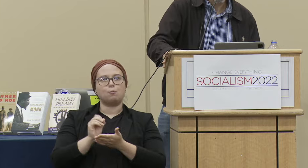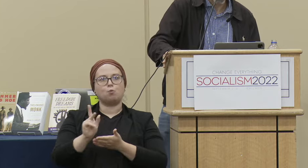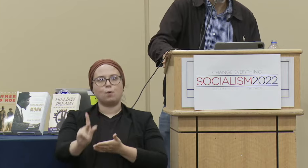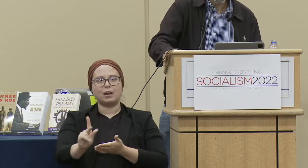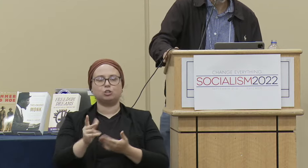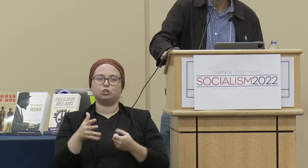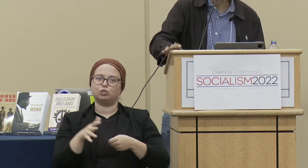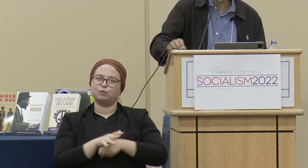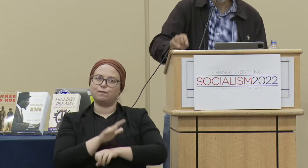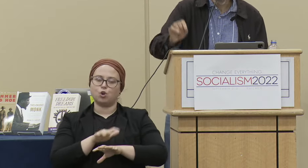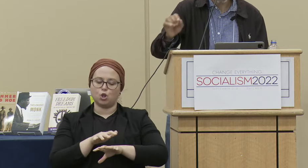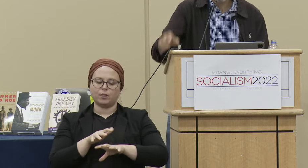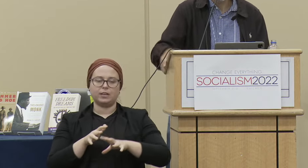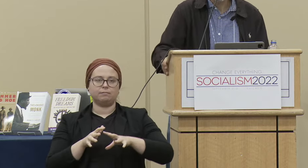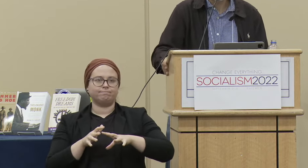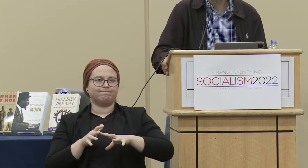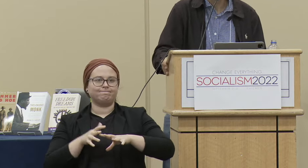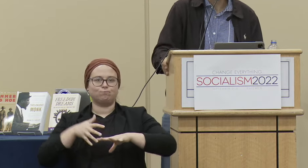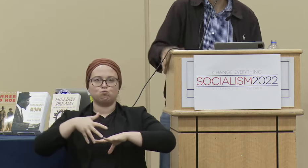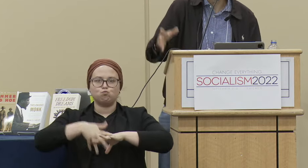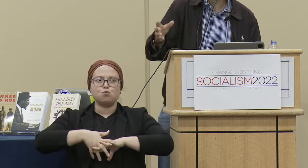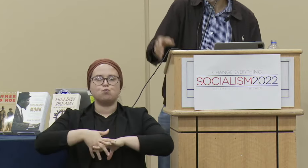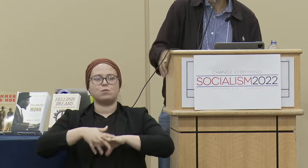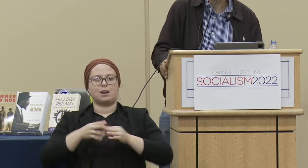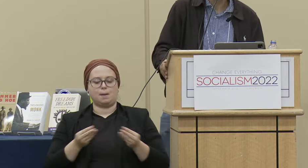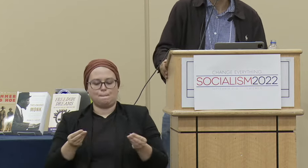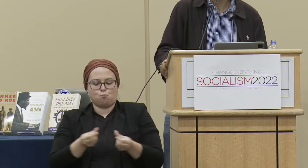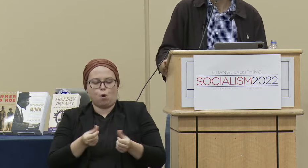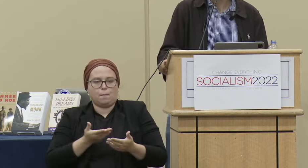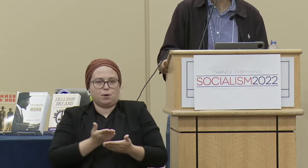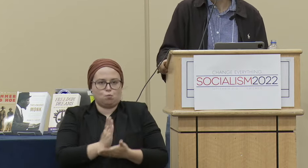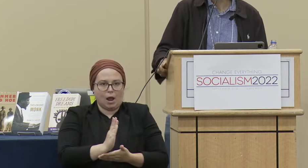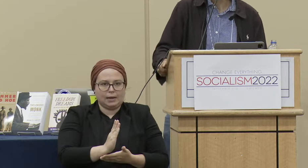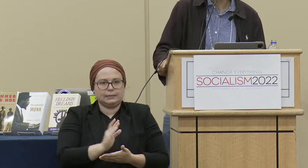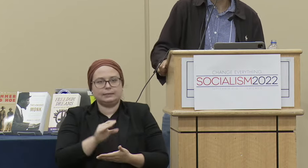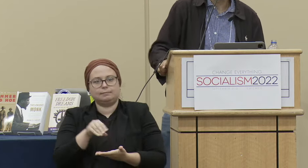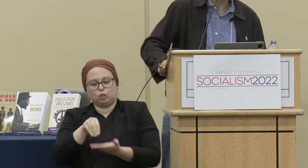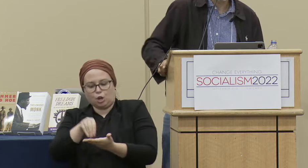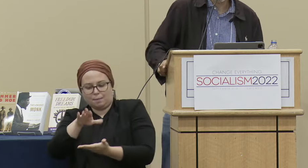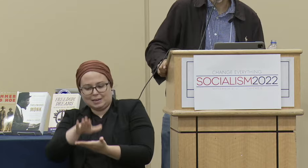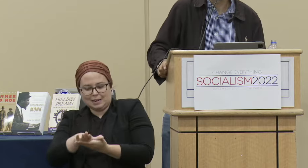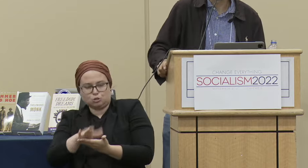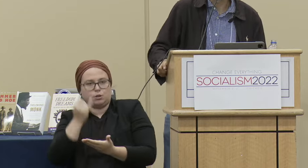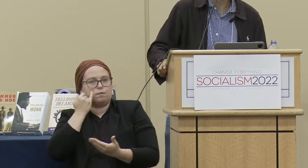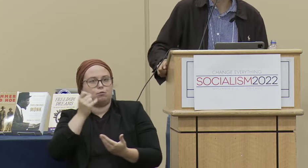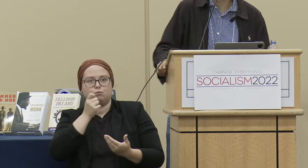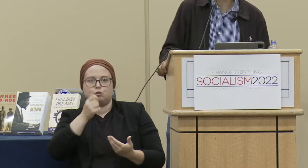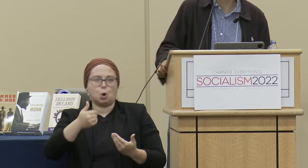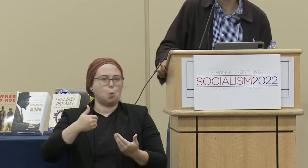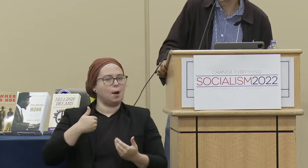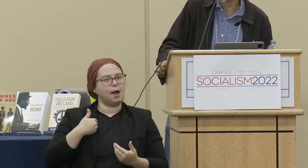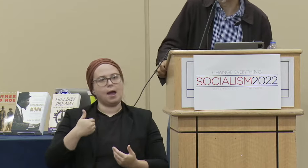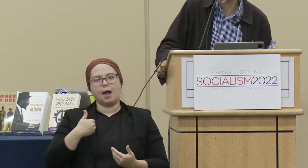reparations is firm ly rooted in property rights, right. It's rooted in documentation. If you don't have a subscription to